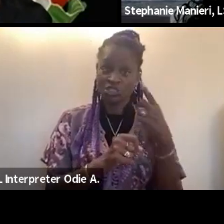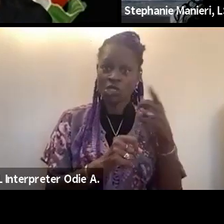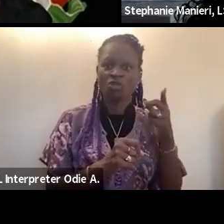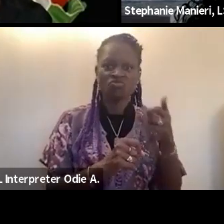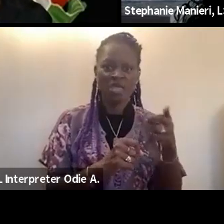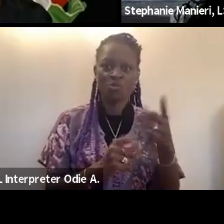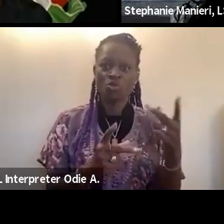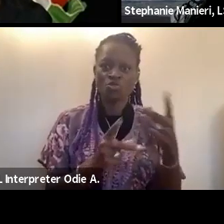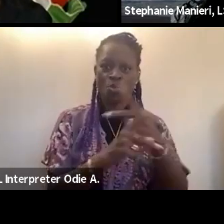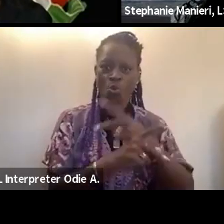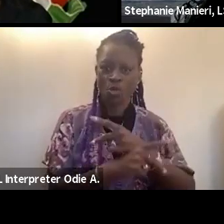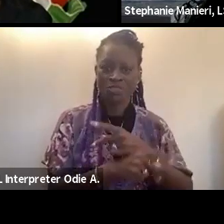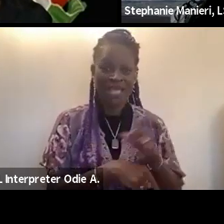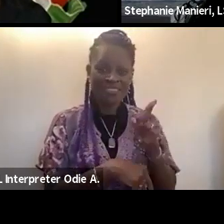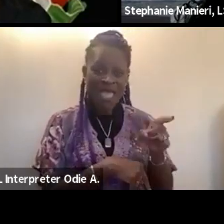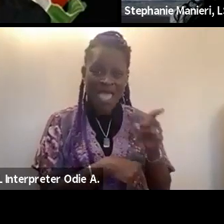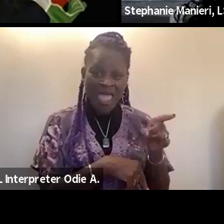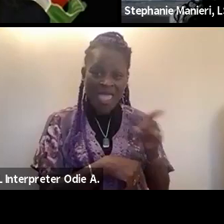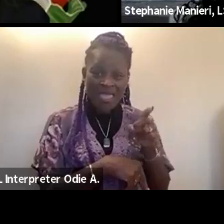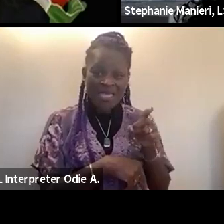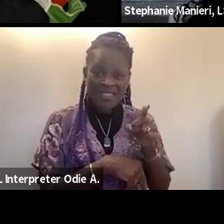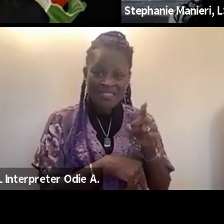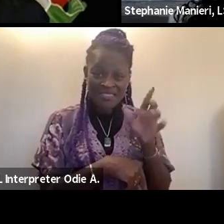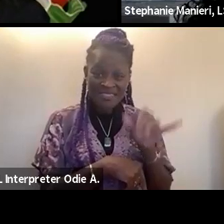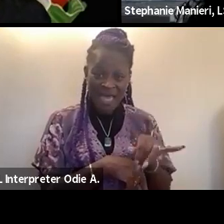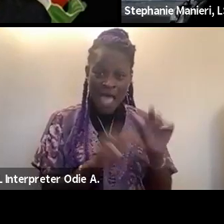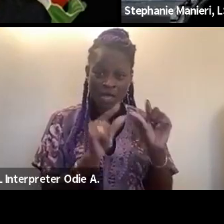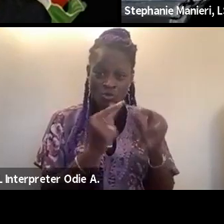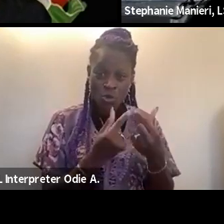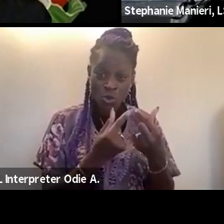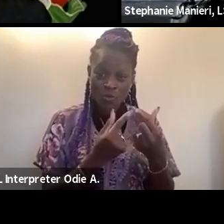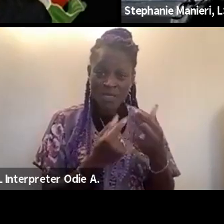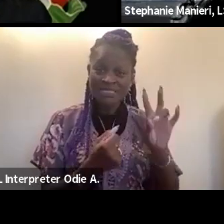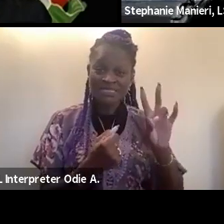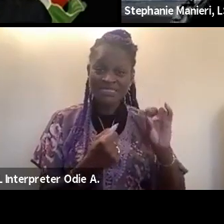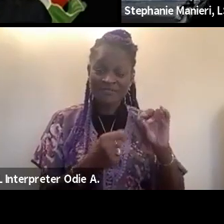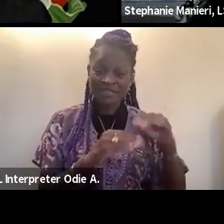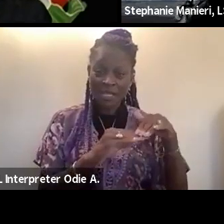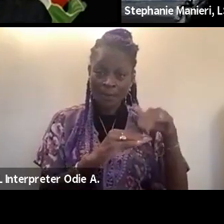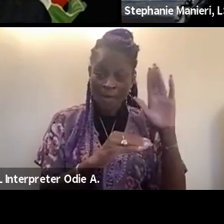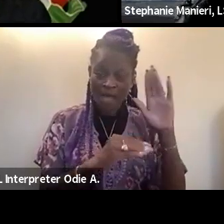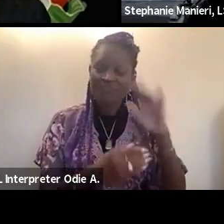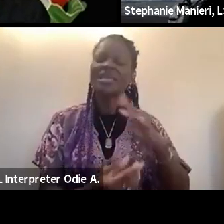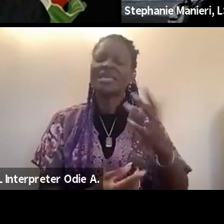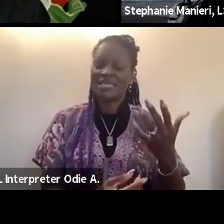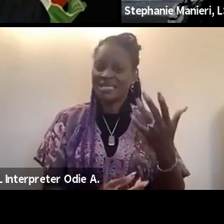are now more than 90% fully vaccinated, with another 8% partially vaccinated.